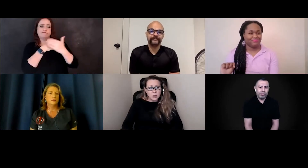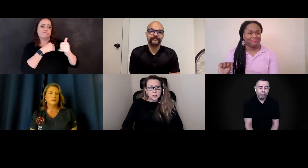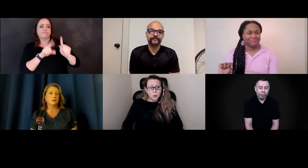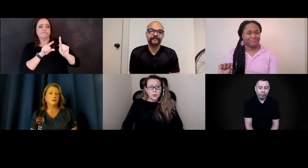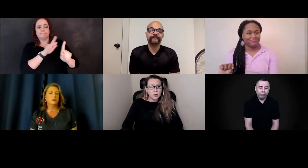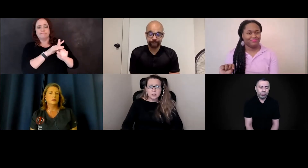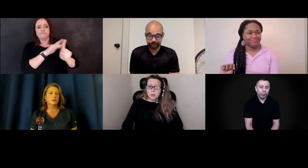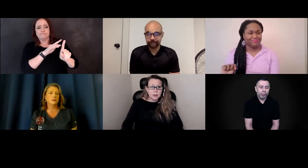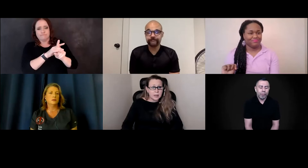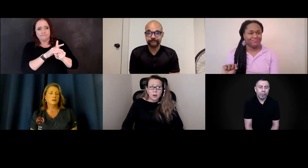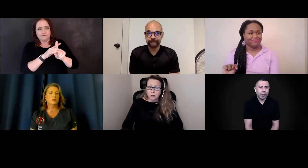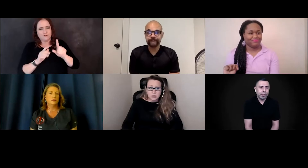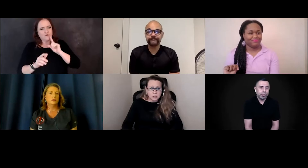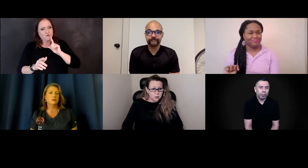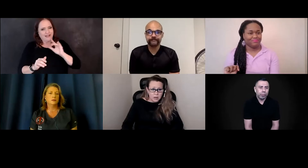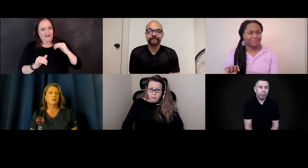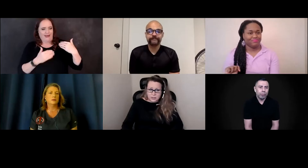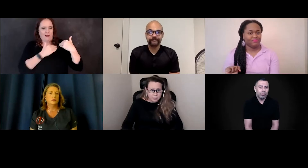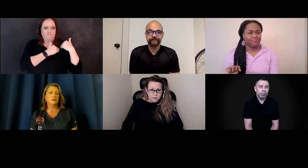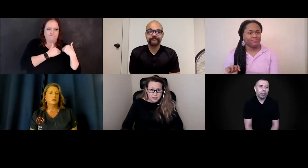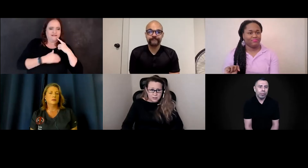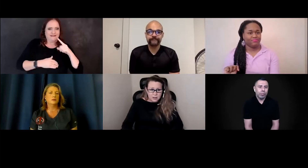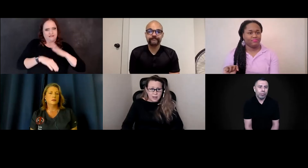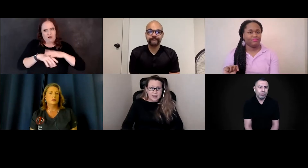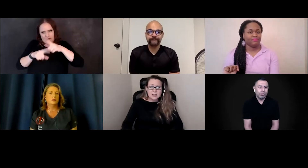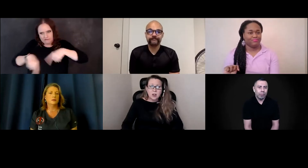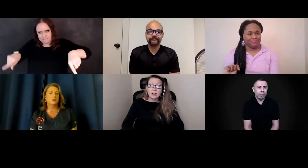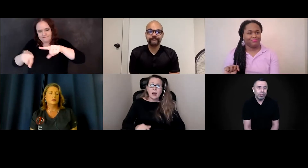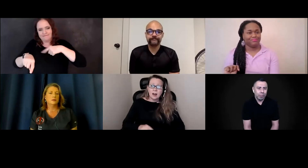because we're the ones who typically get called to do those type of assignments.